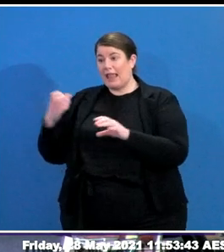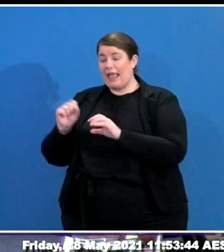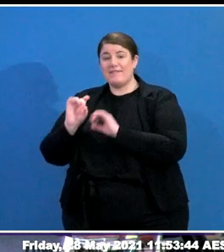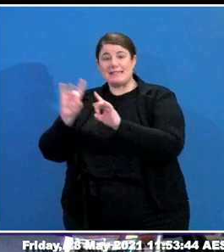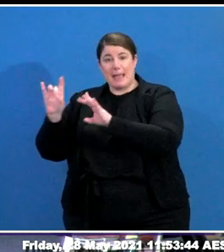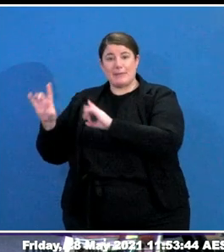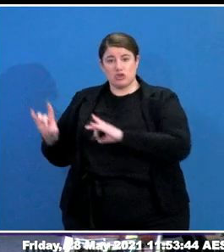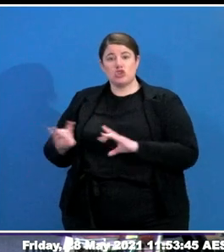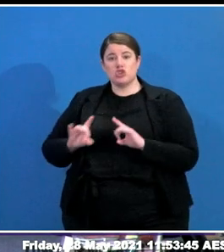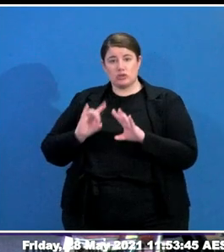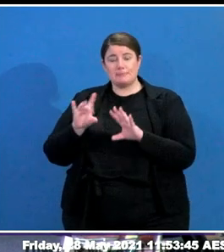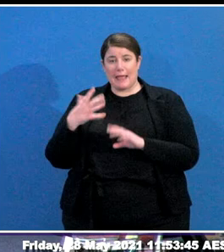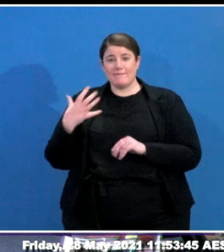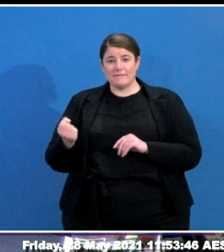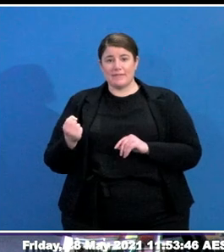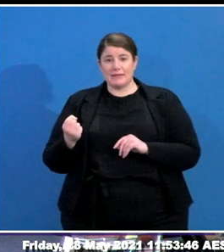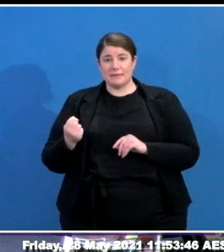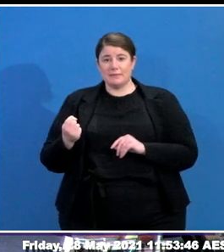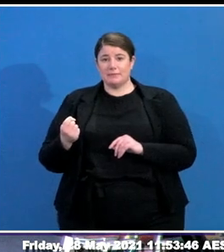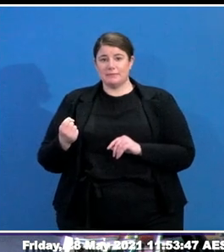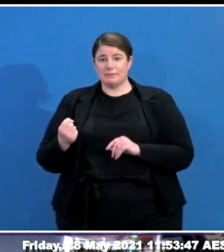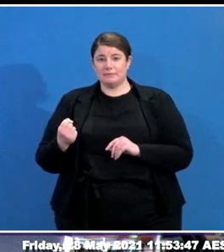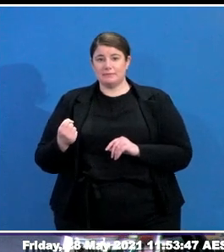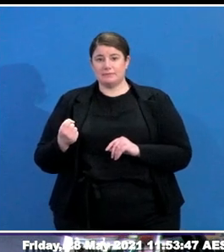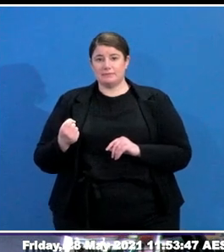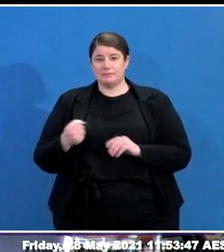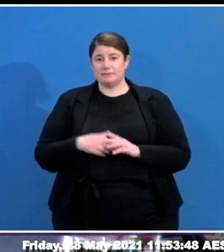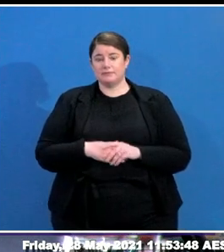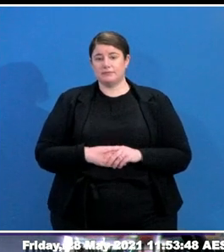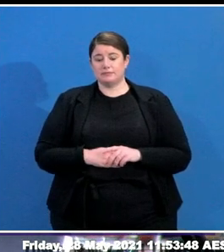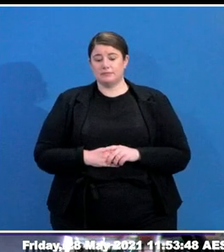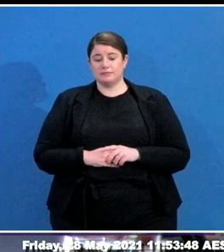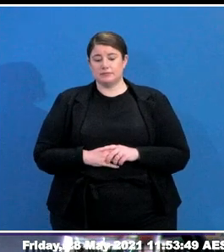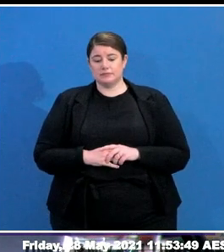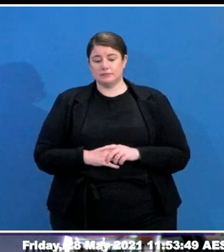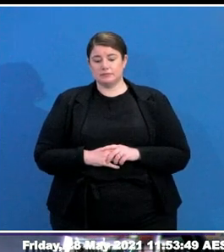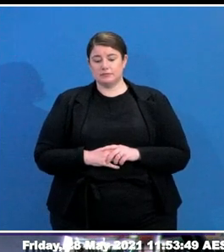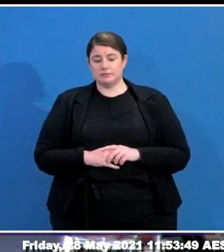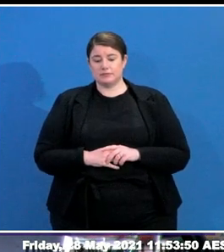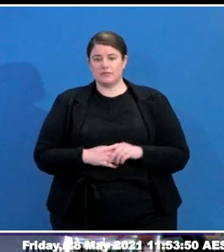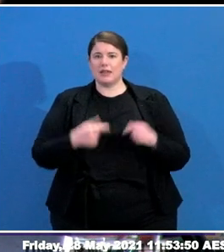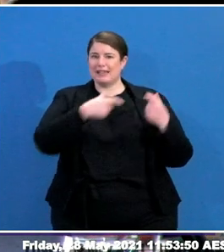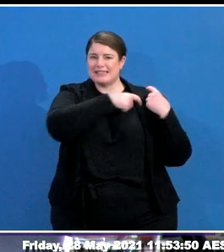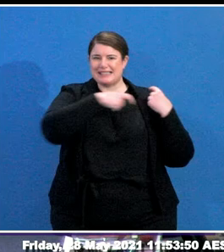where that the plastic sheath for the seatbelts is off,